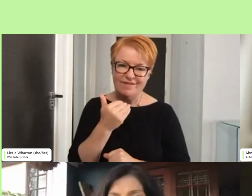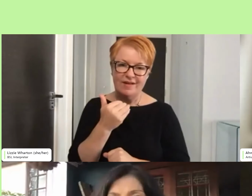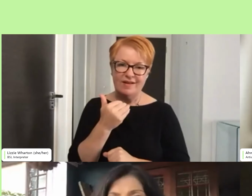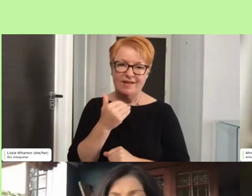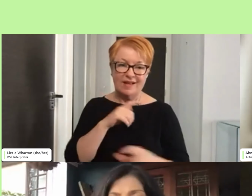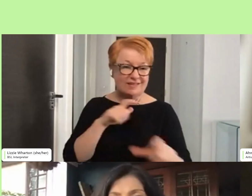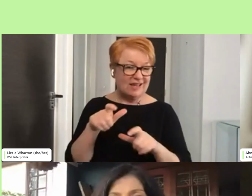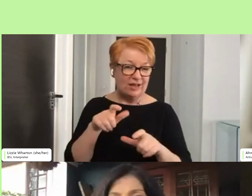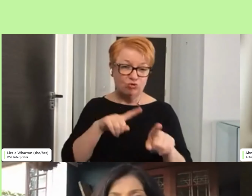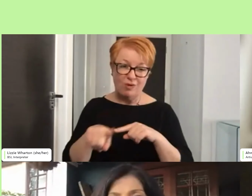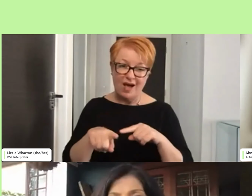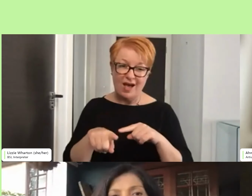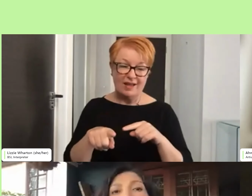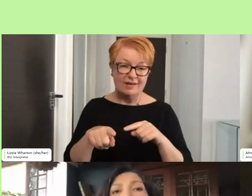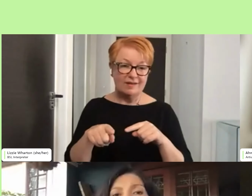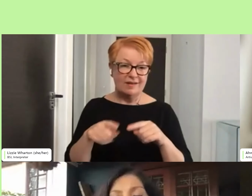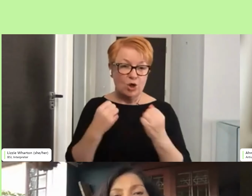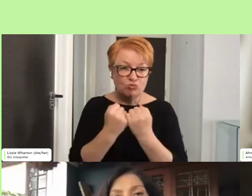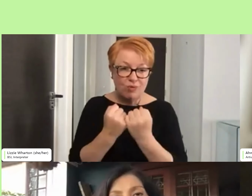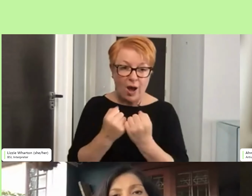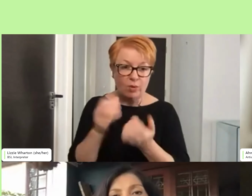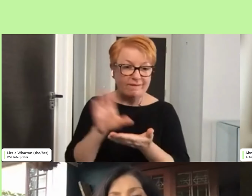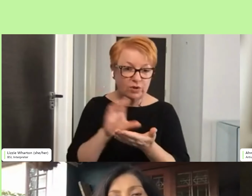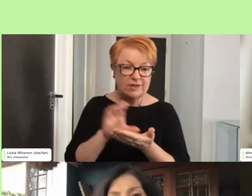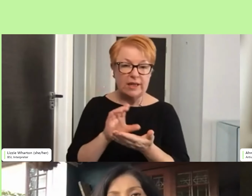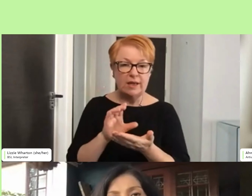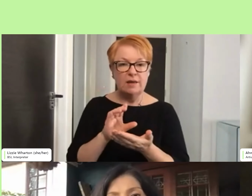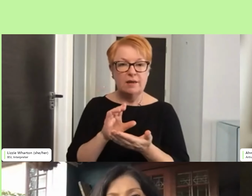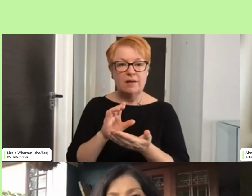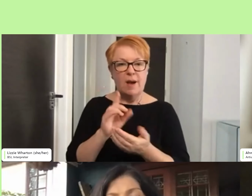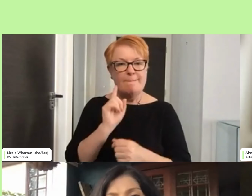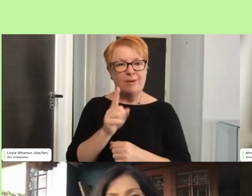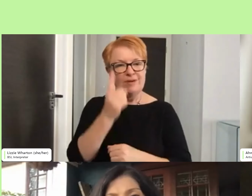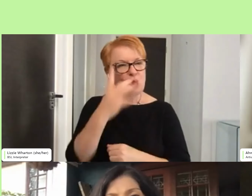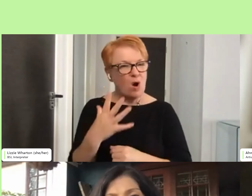will be only one time, and any one-time thing wouldn't have anything lasts for 10